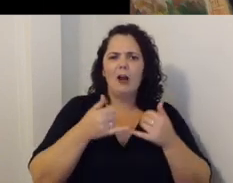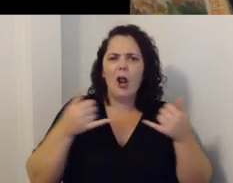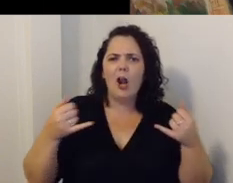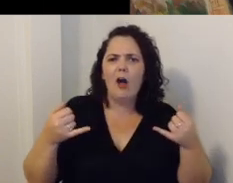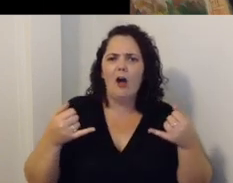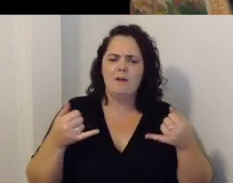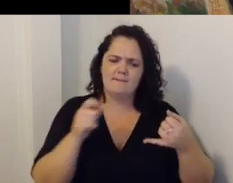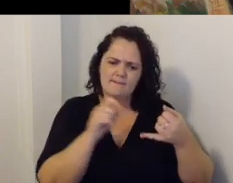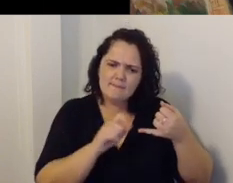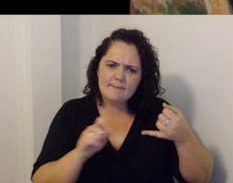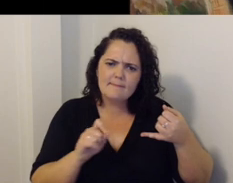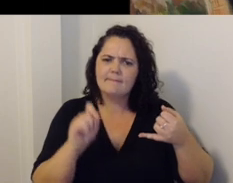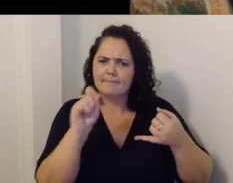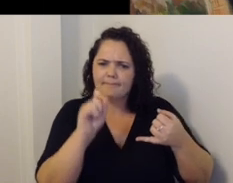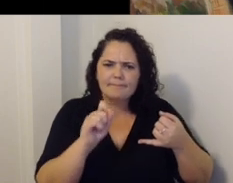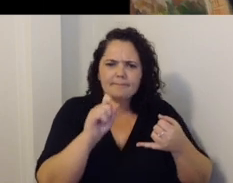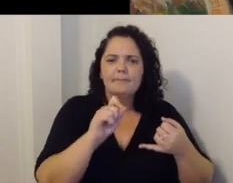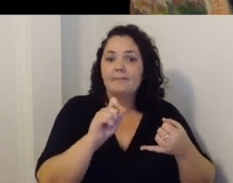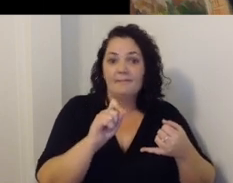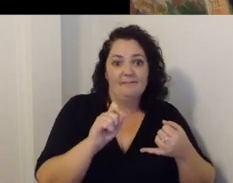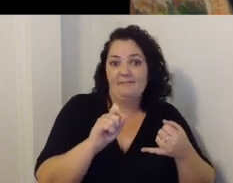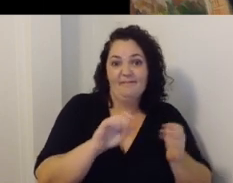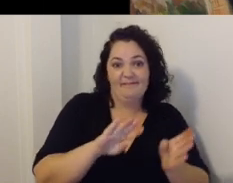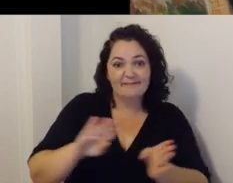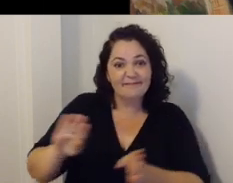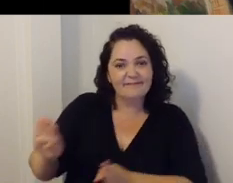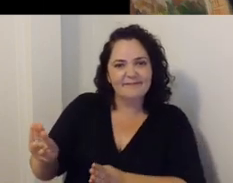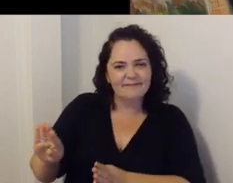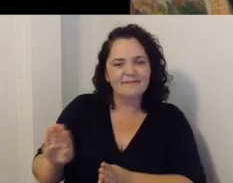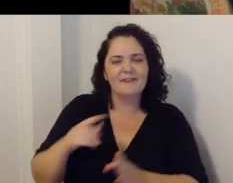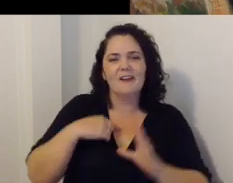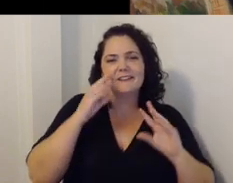love that line and rely on that line but I'm going to show you some techniques where you can begin